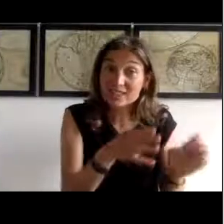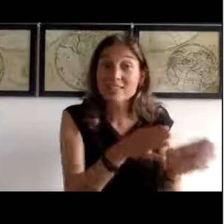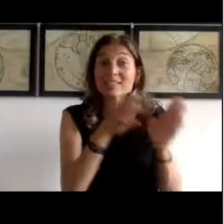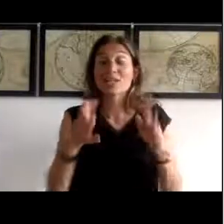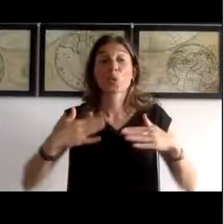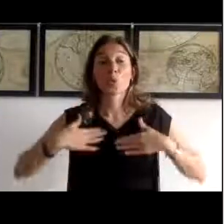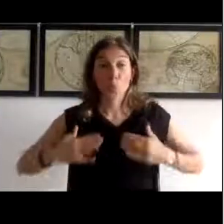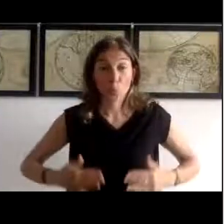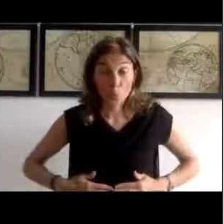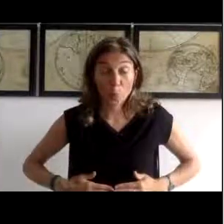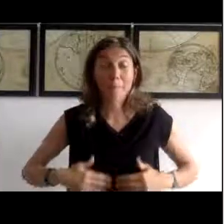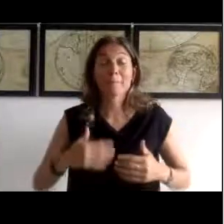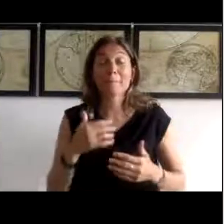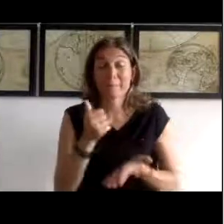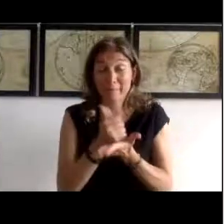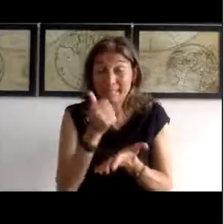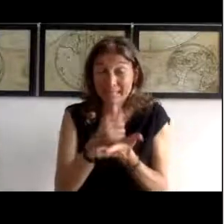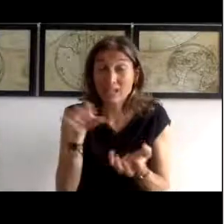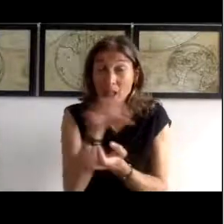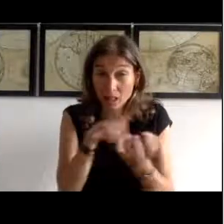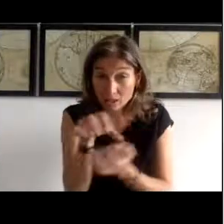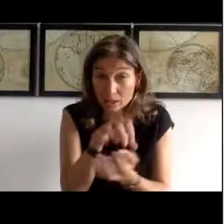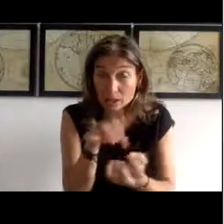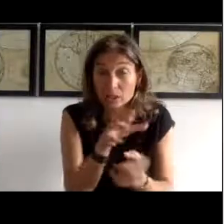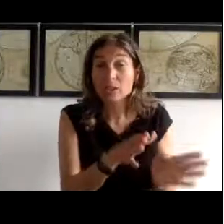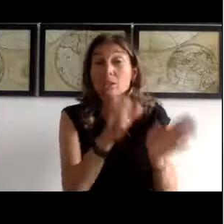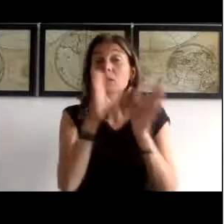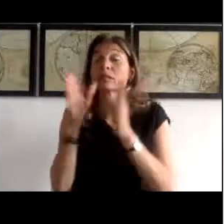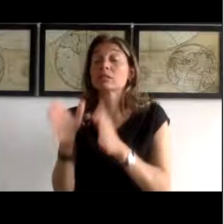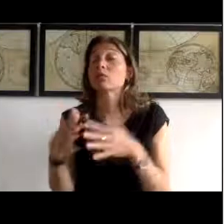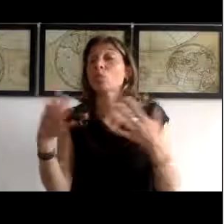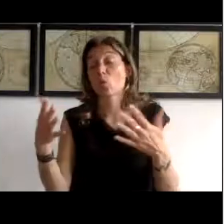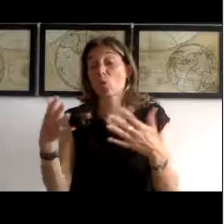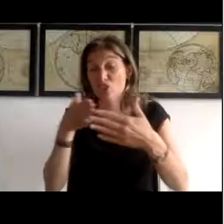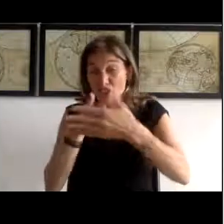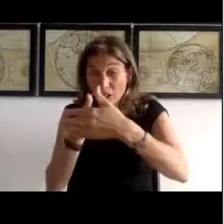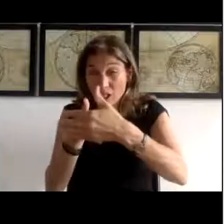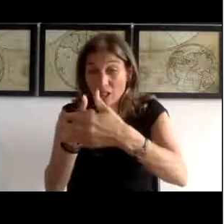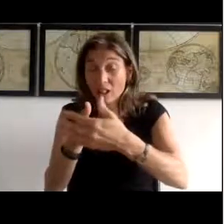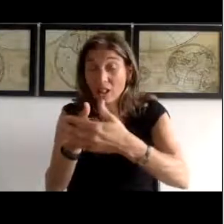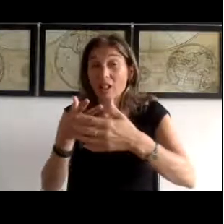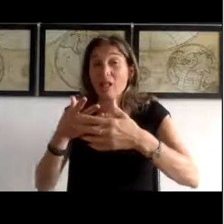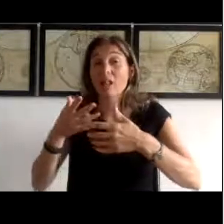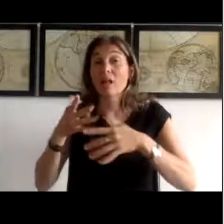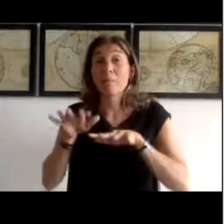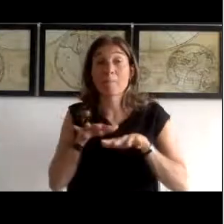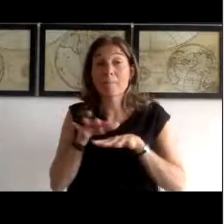to encourage that the national agencies have inclusion officers for all fields